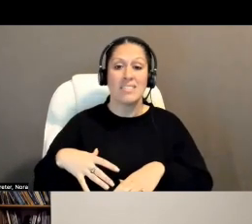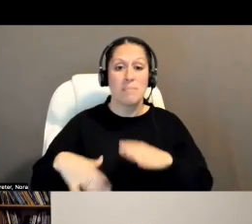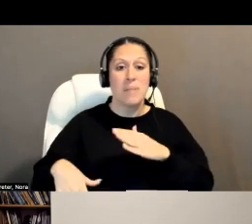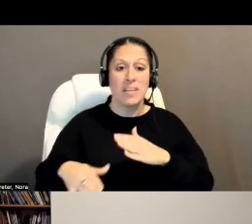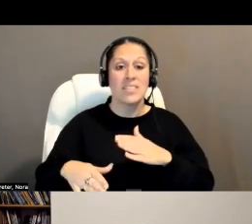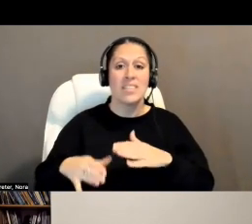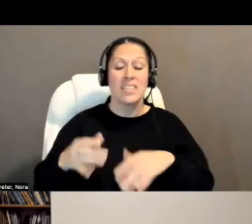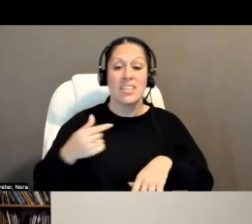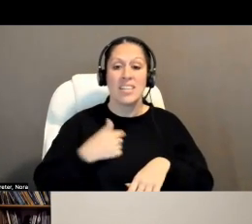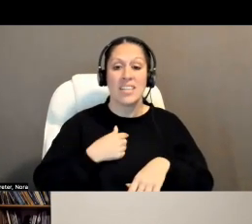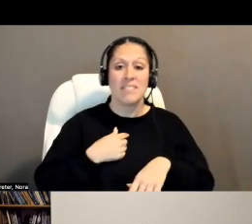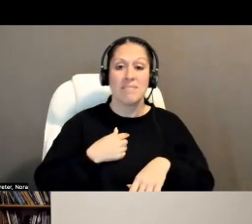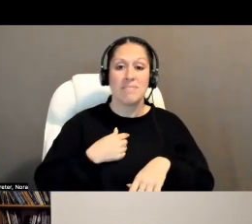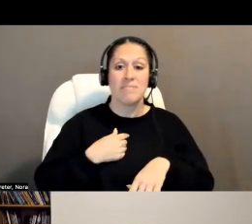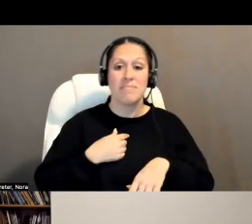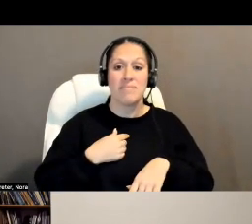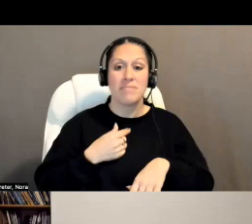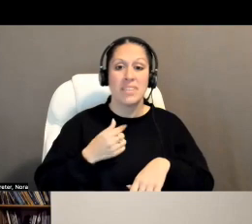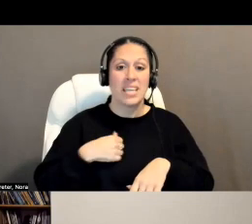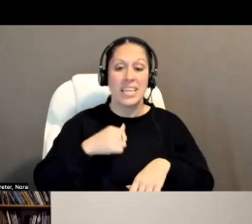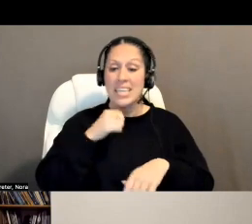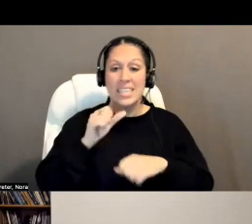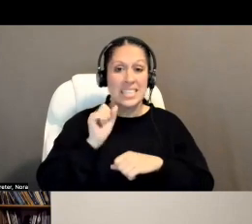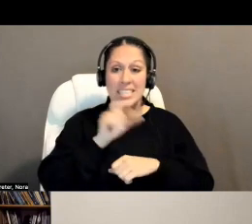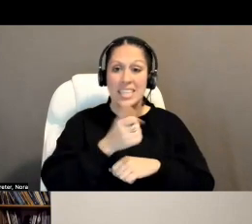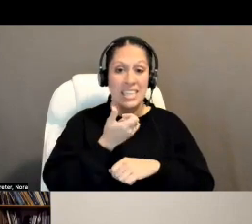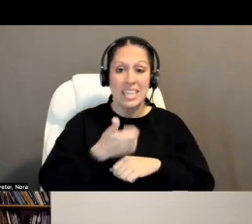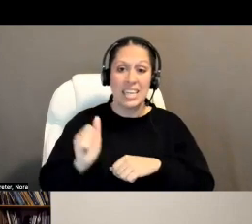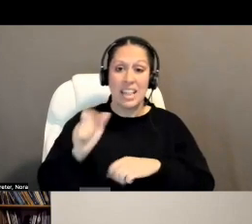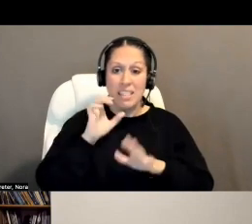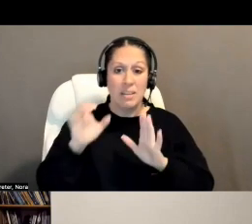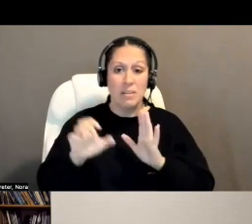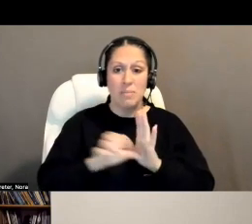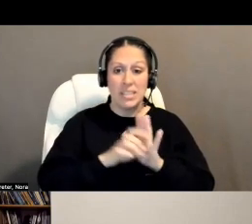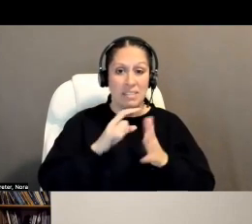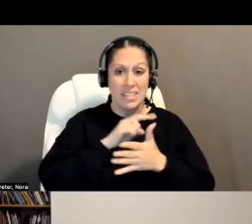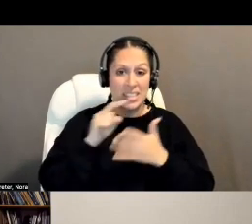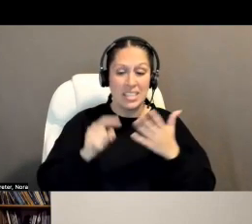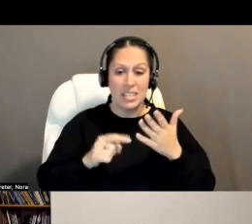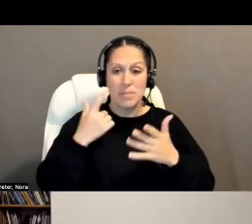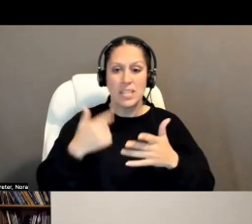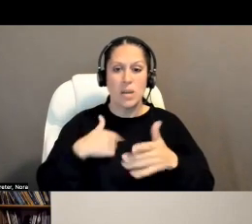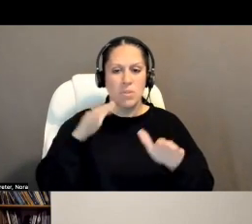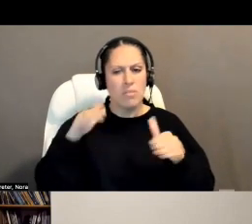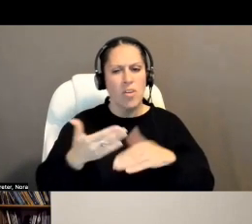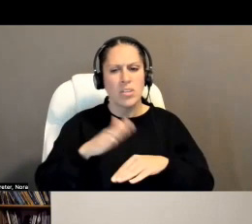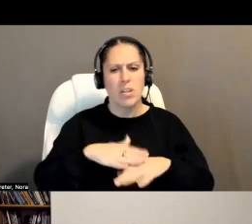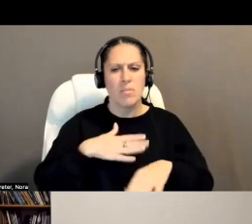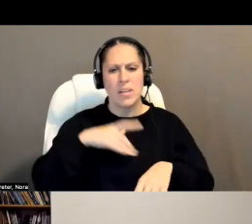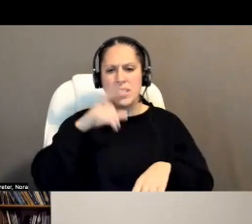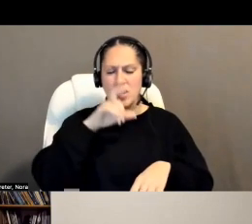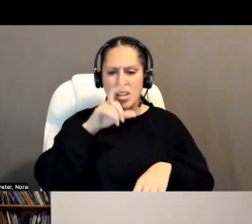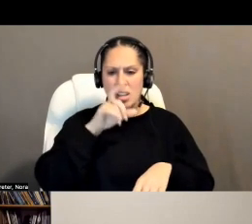Um, um, I didn't send any of the photos of these in because I was focused on my dolls, but I...